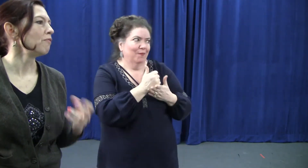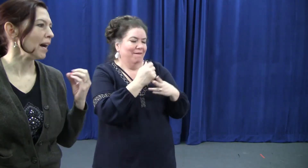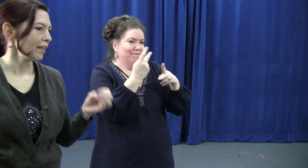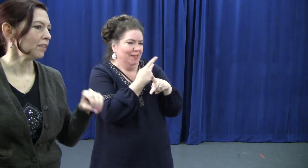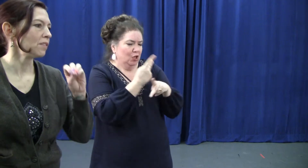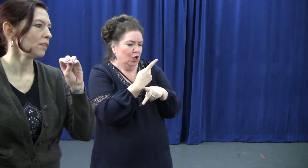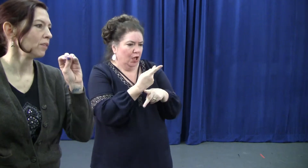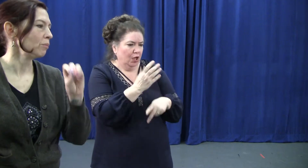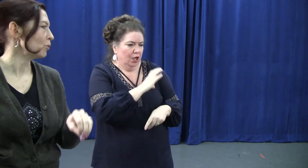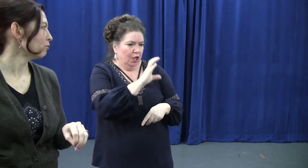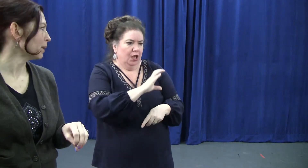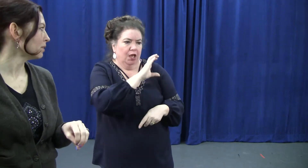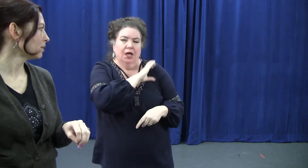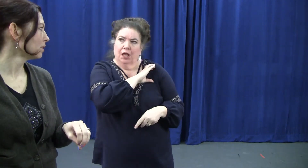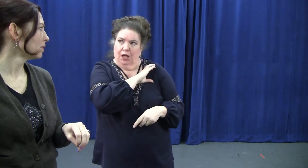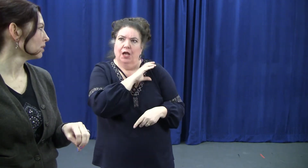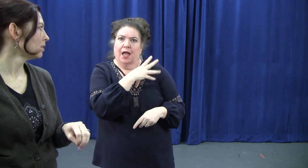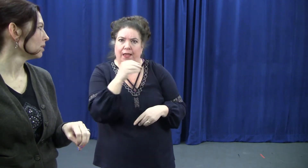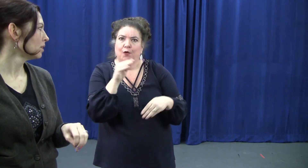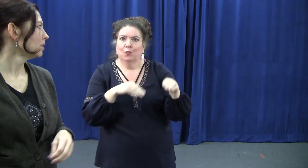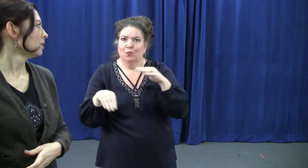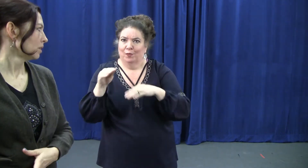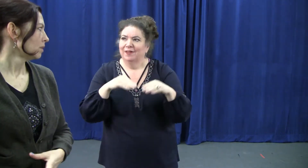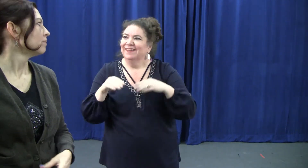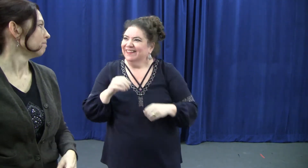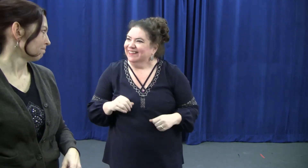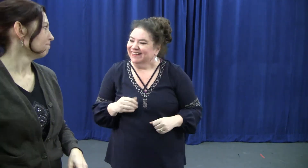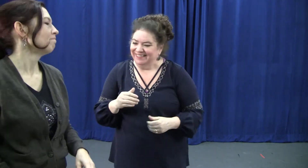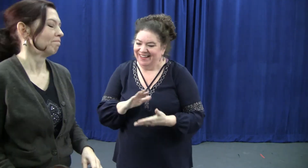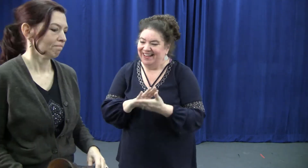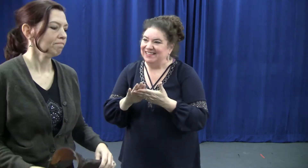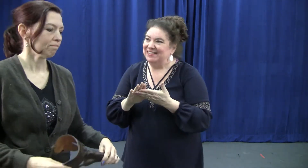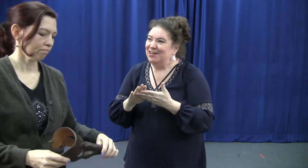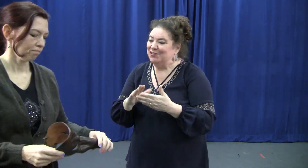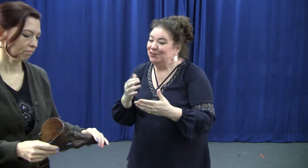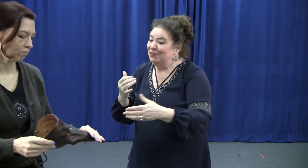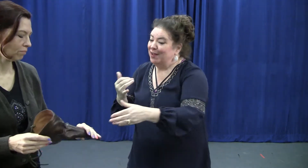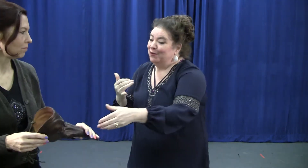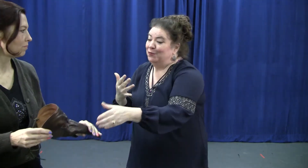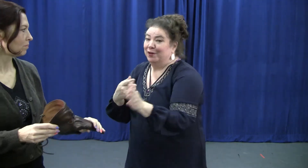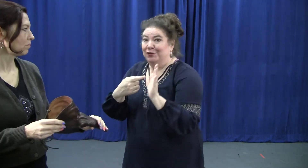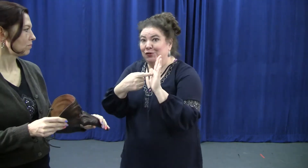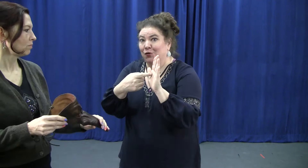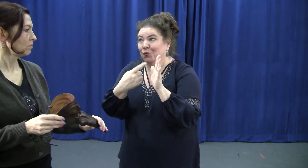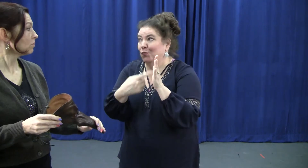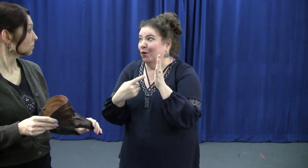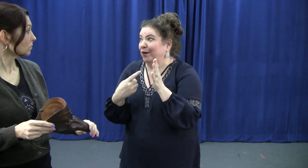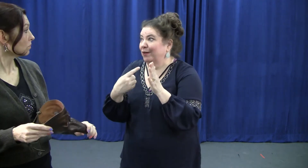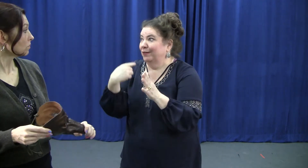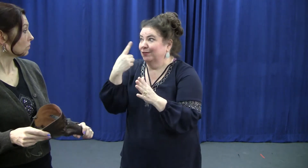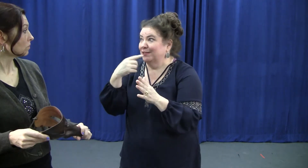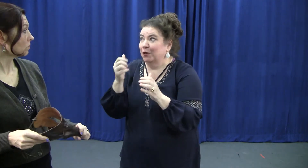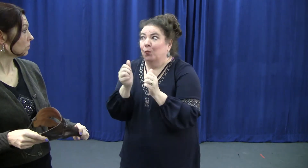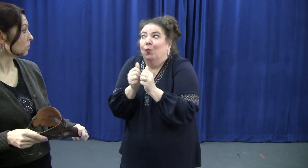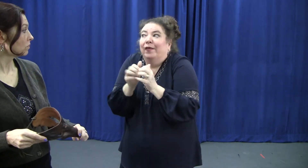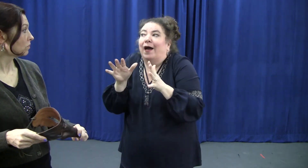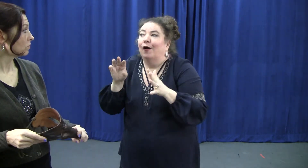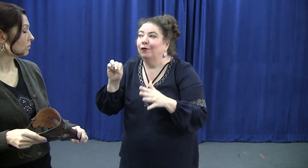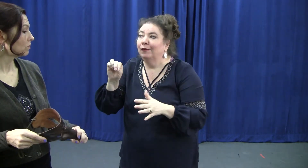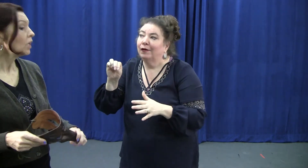find the movement. (Luane) Nice, so now do you want to show what facial mask looks like without